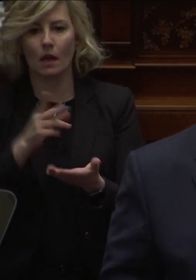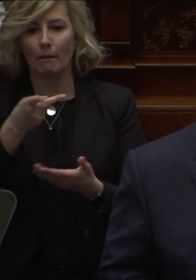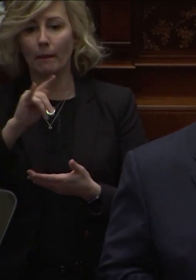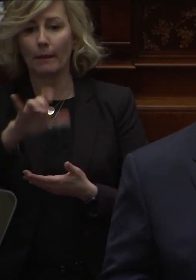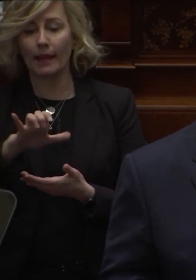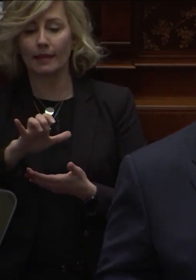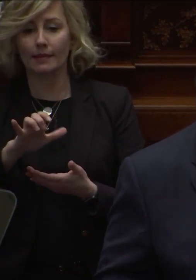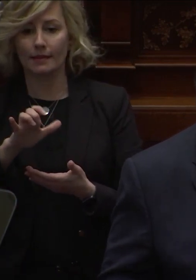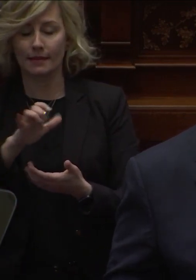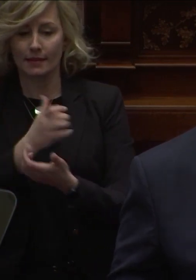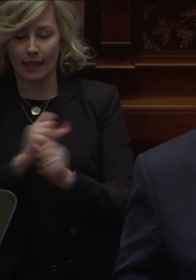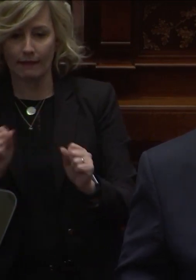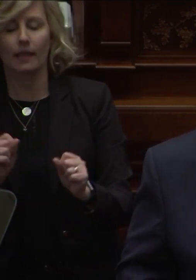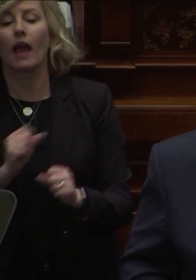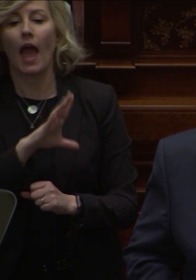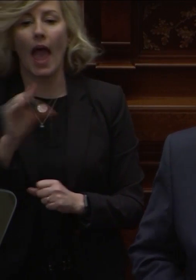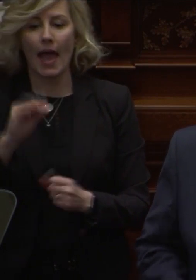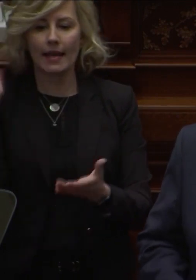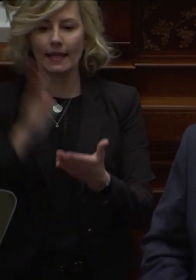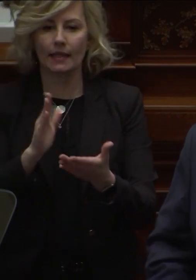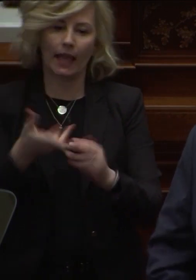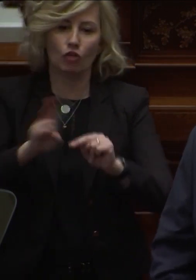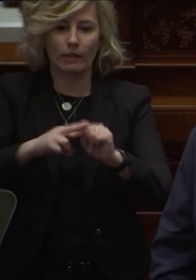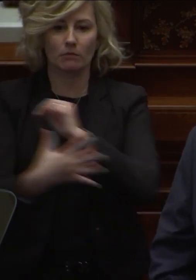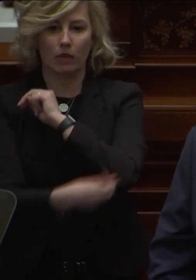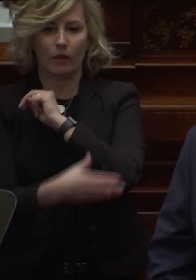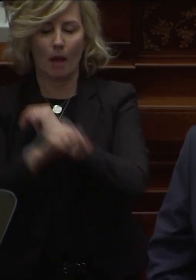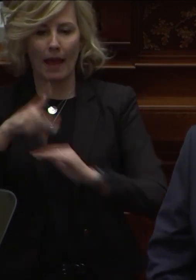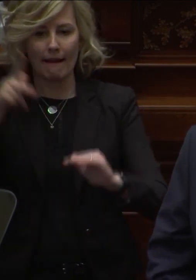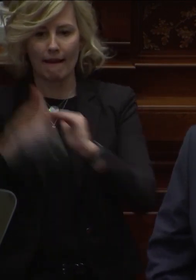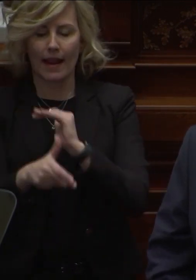IS A GOOD IDEA TO FORCE OUR MOST TALENTED KIDS, TO LEAVE THE